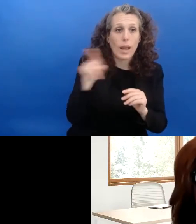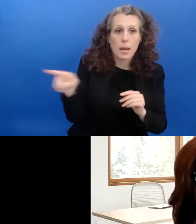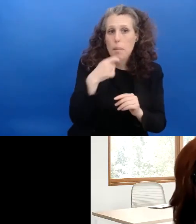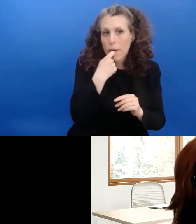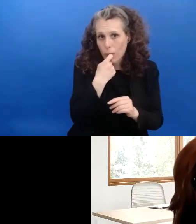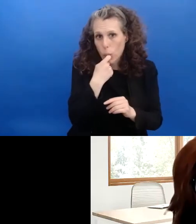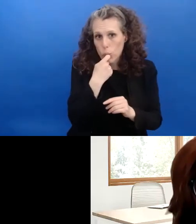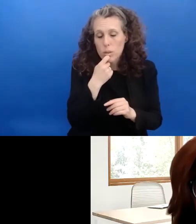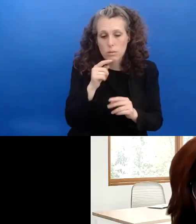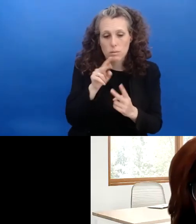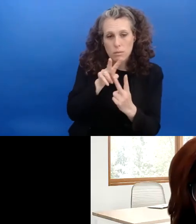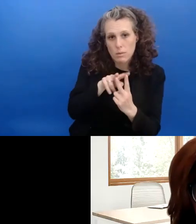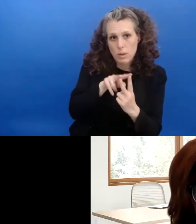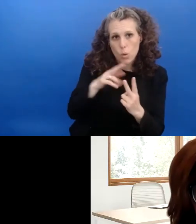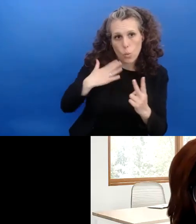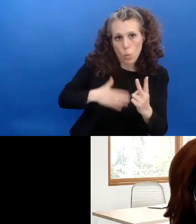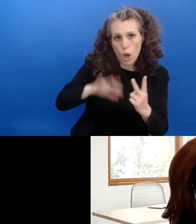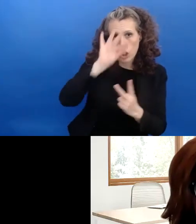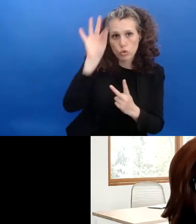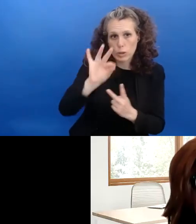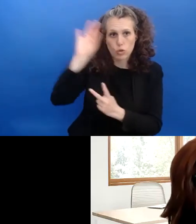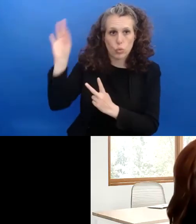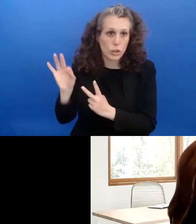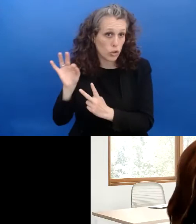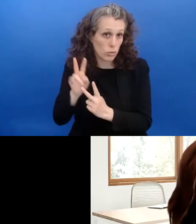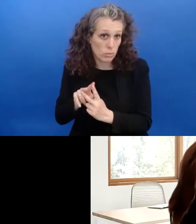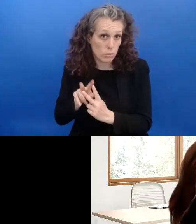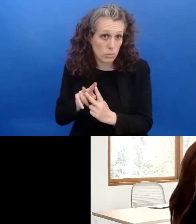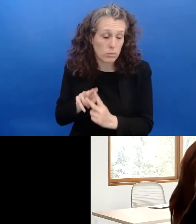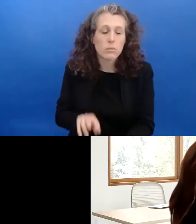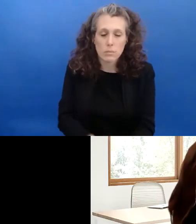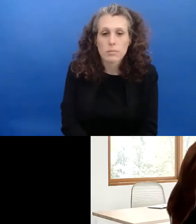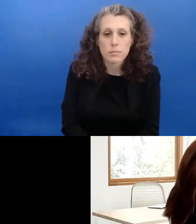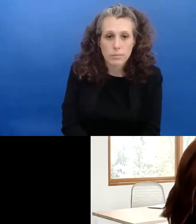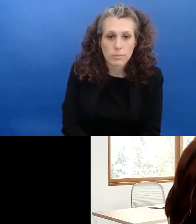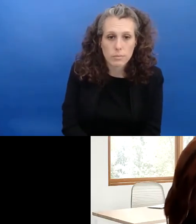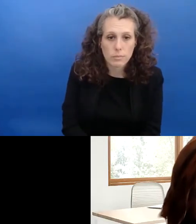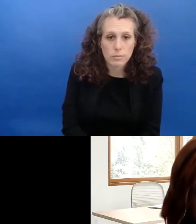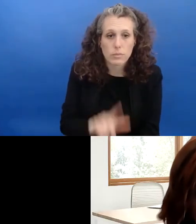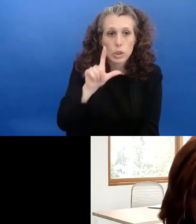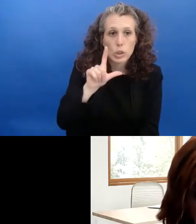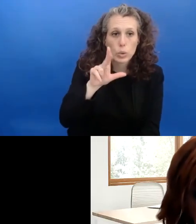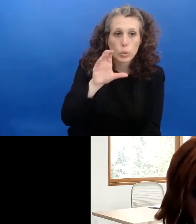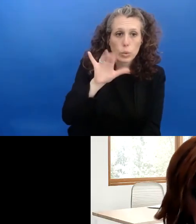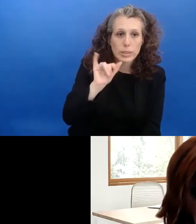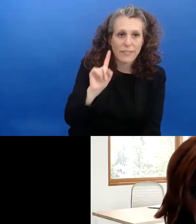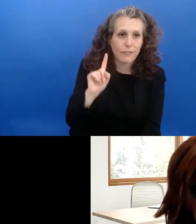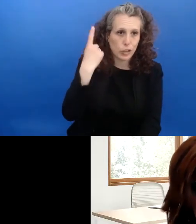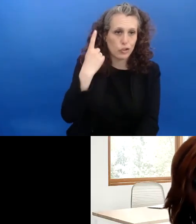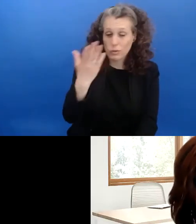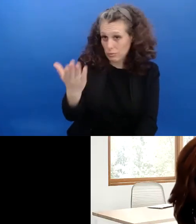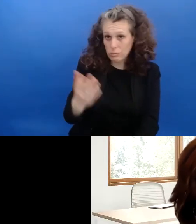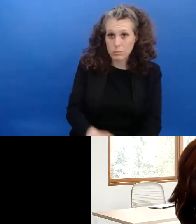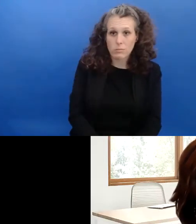these two people can ask their questions i will ask lucy to go first please lucy cafe has joined